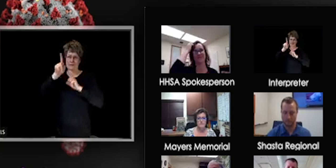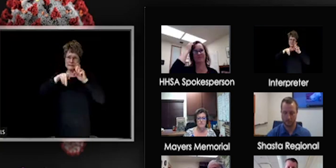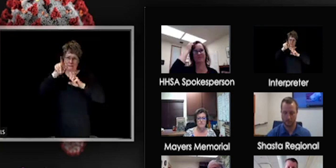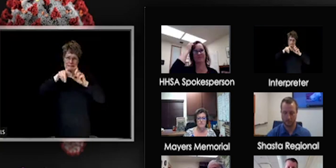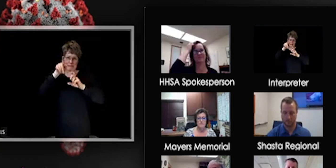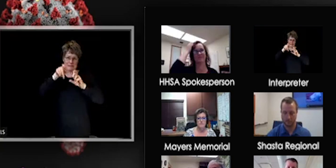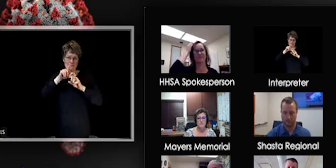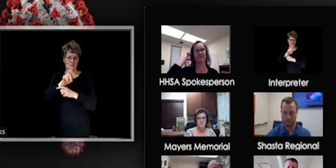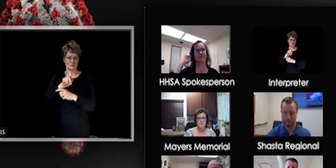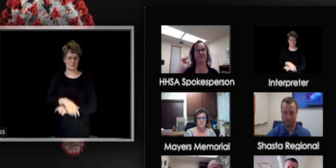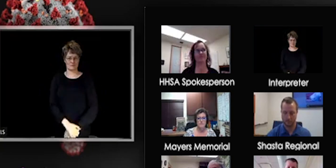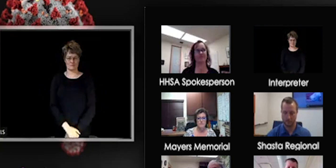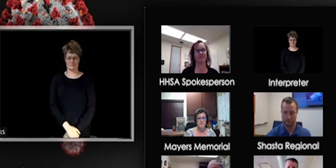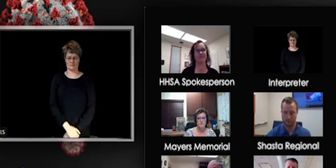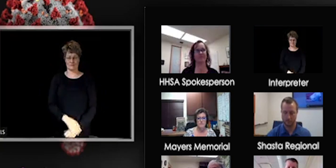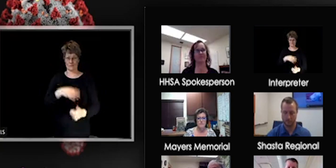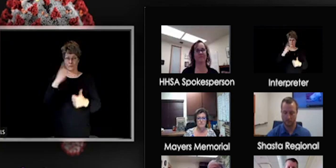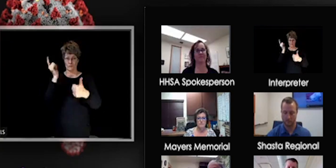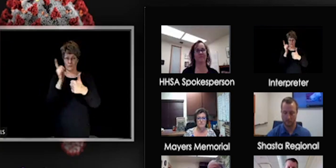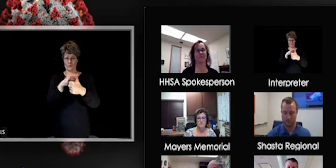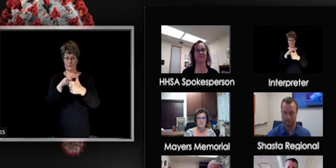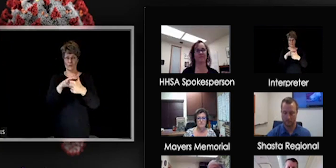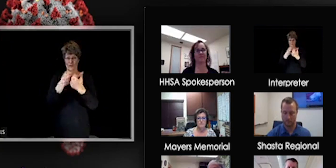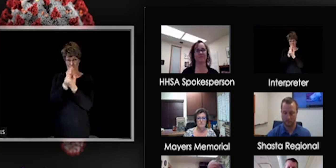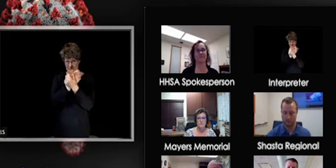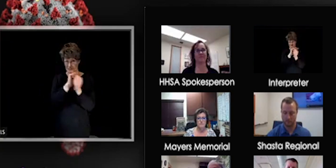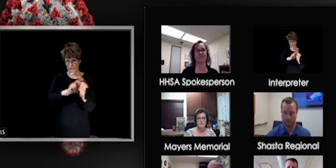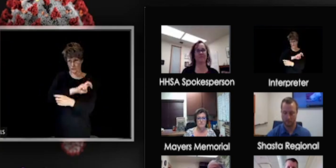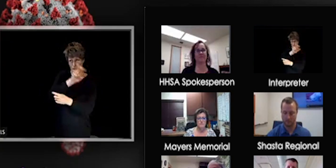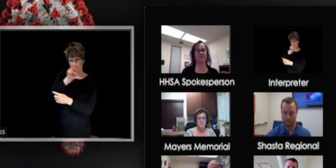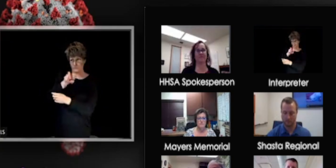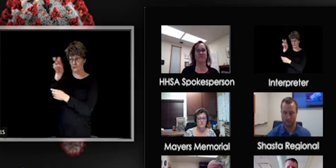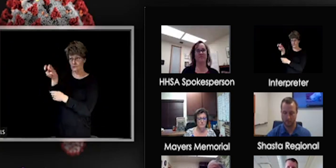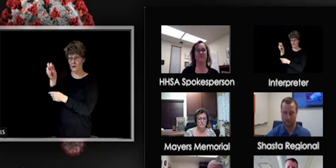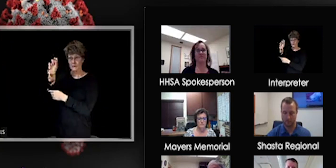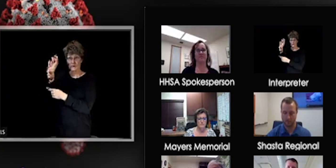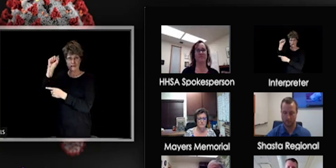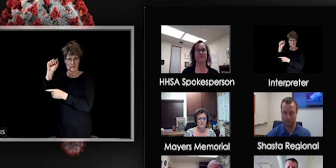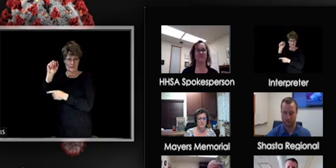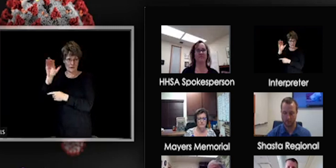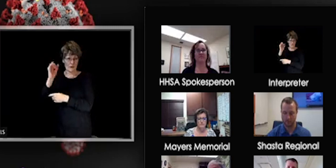to travel to cities such as Sacramento now if we’re 65 or older, and if not, when might